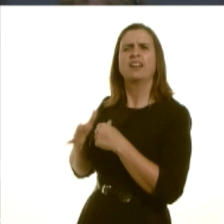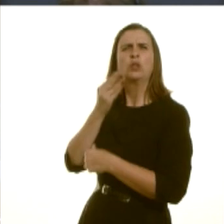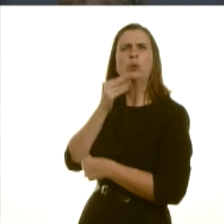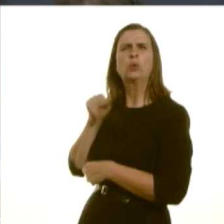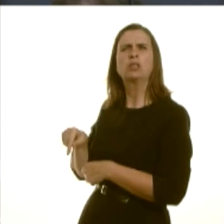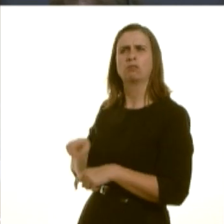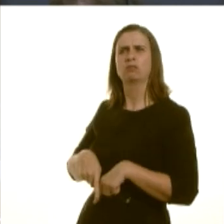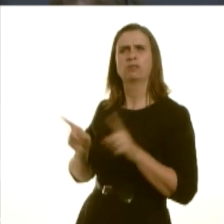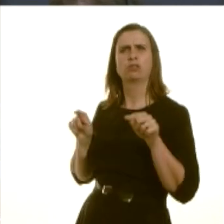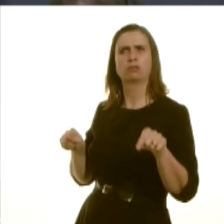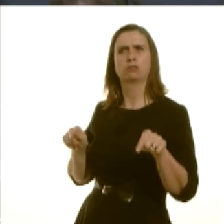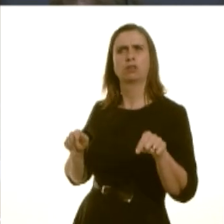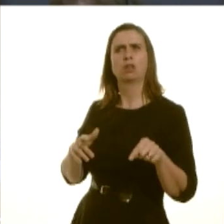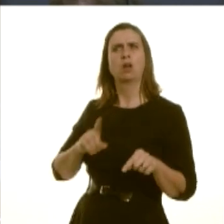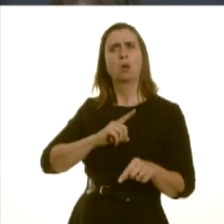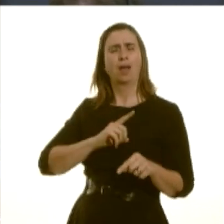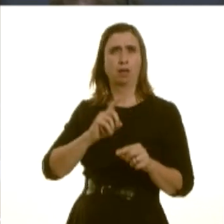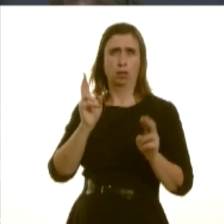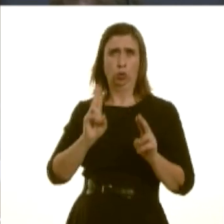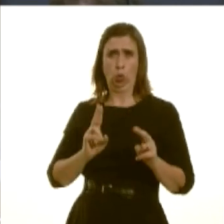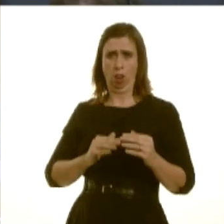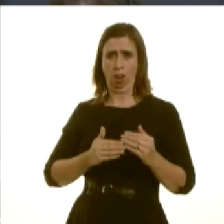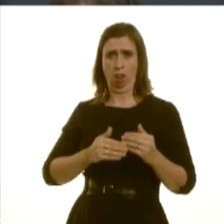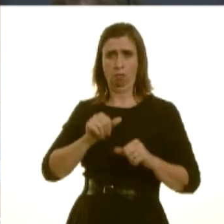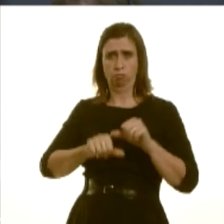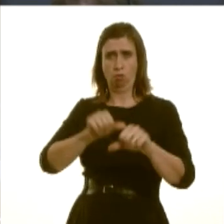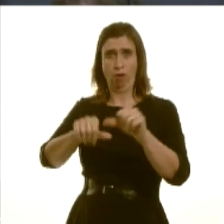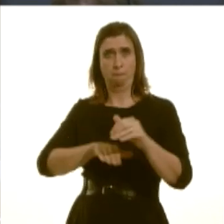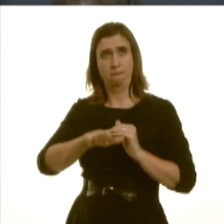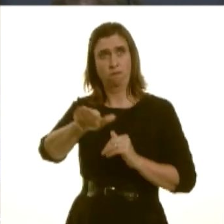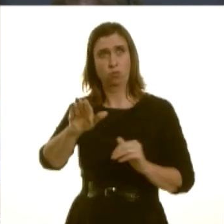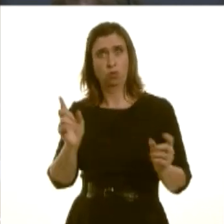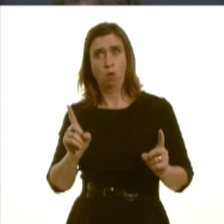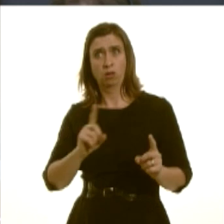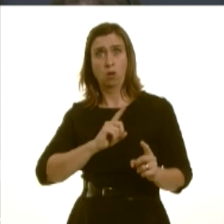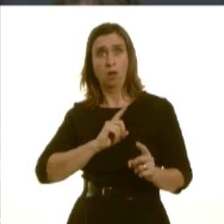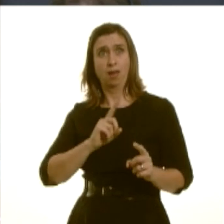century schools programme. I urge anyone who wants to stop land from being sold off to